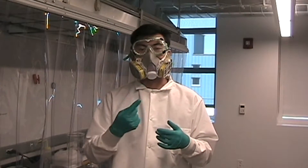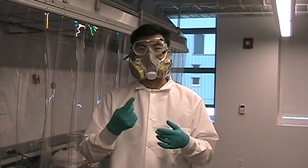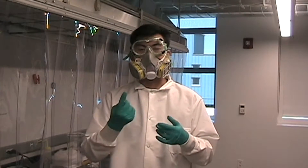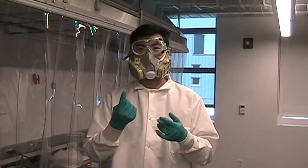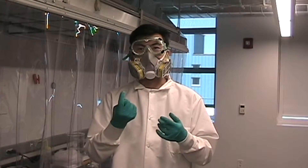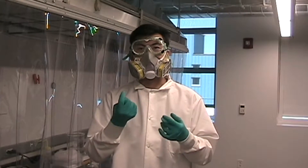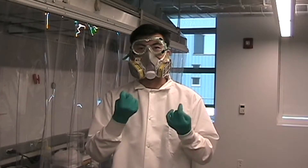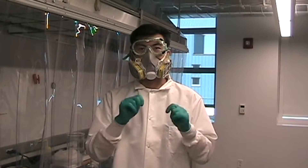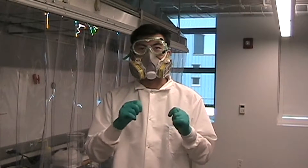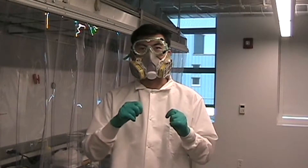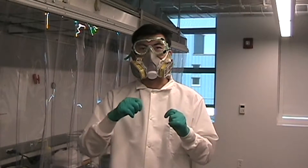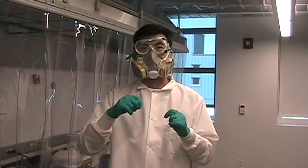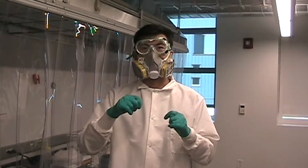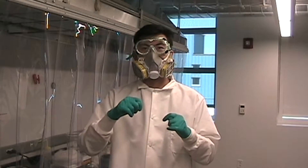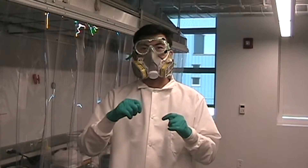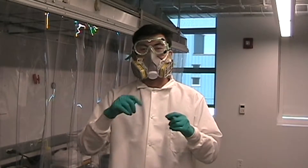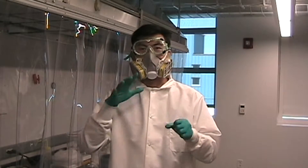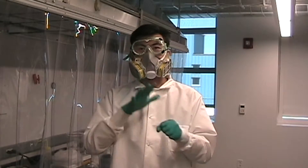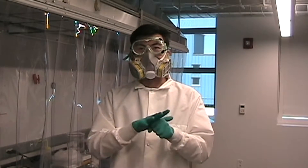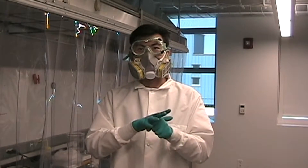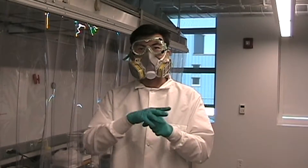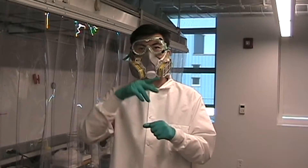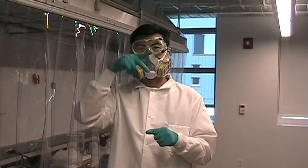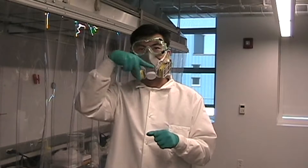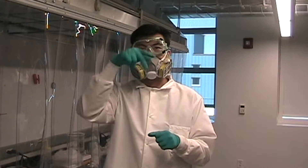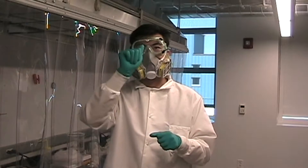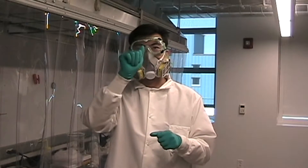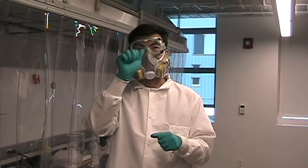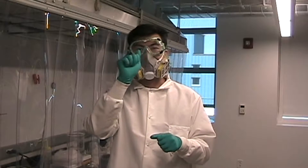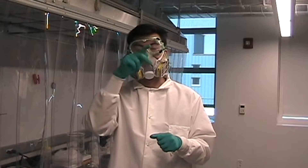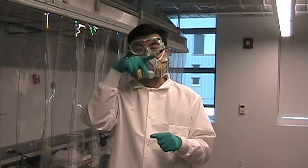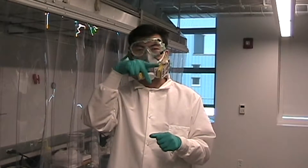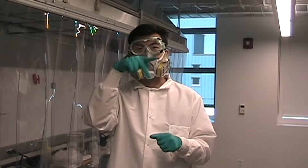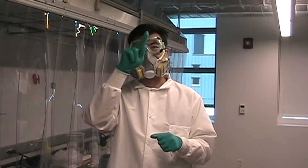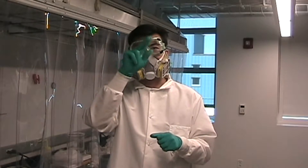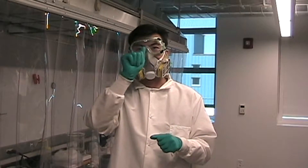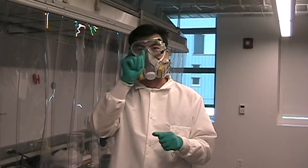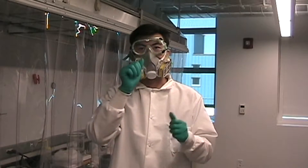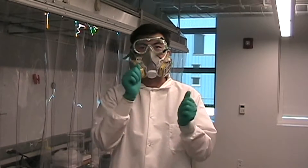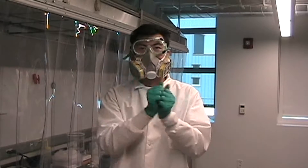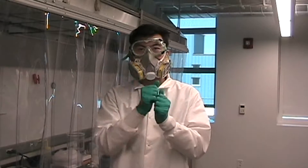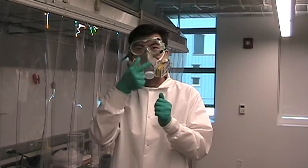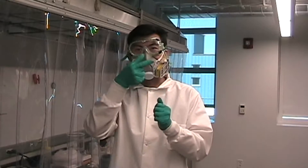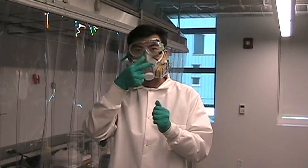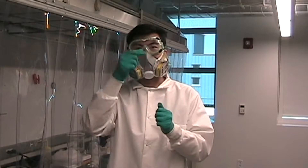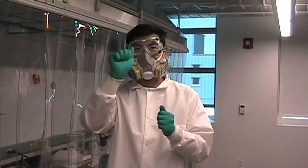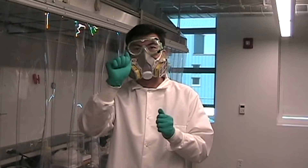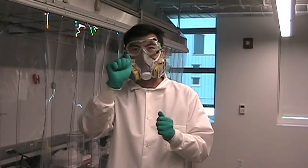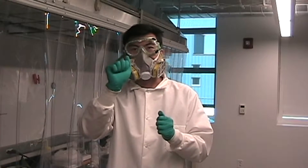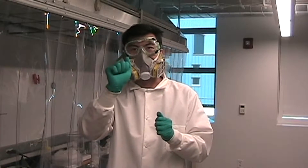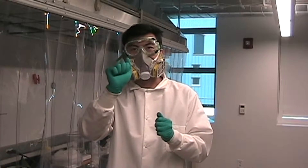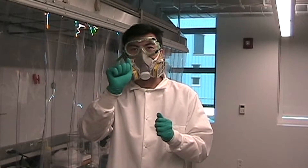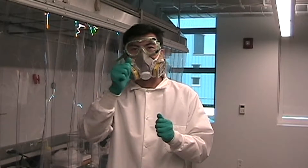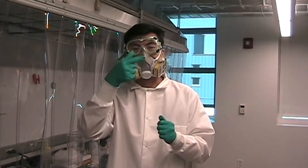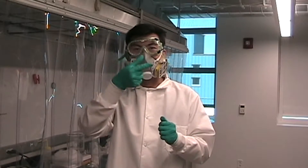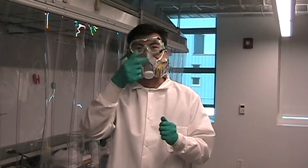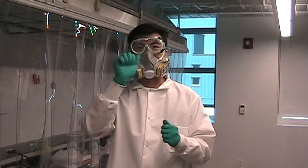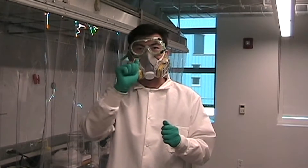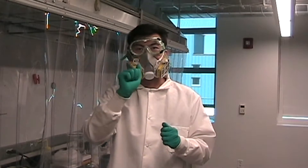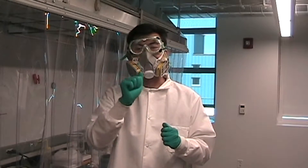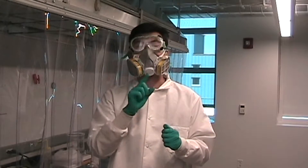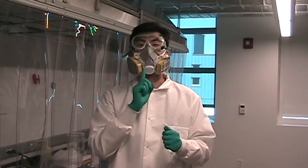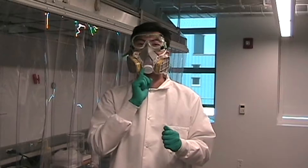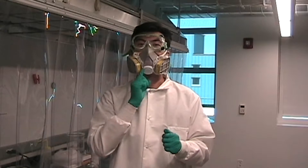Now, we are exposing our PVA fibers with glutaraldehyde.